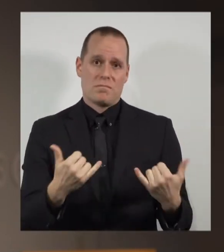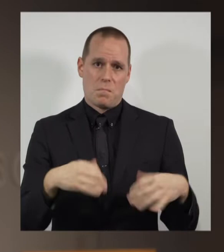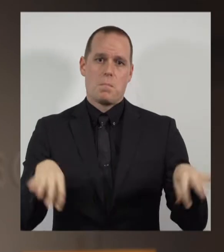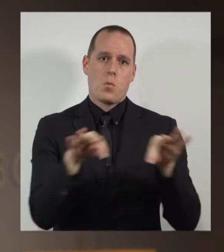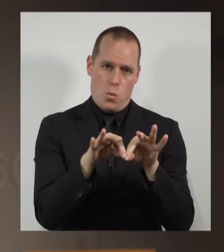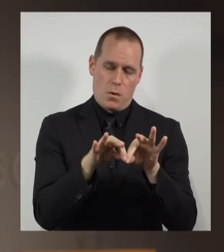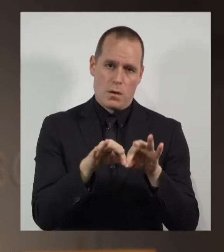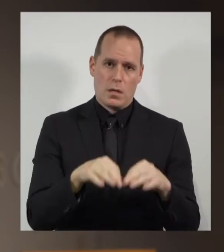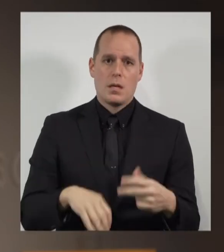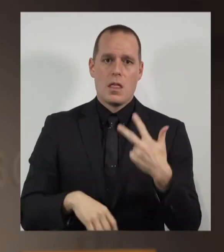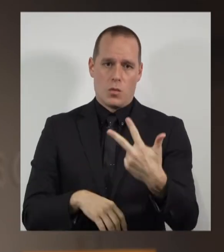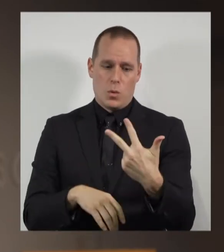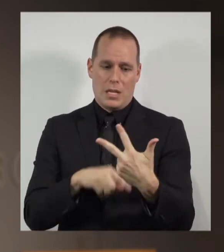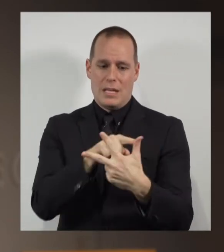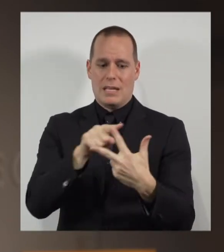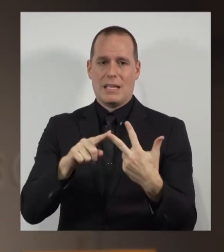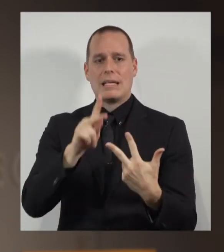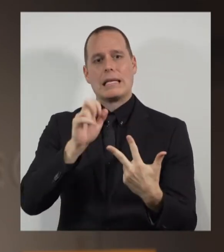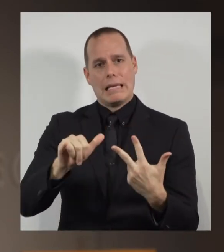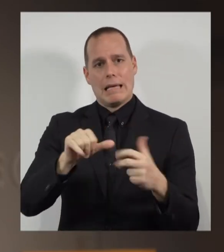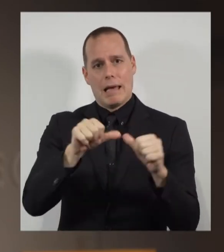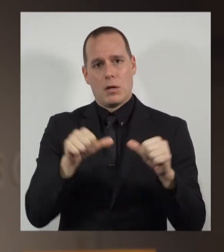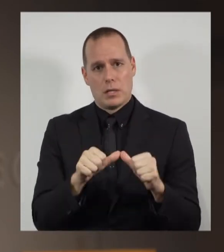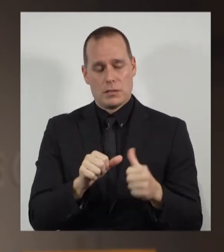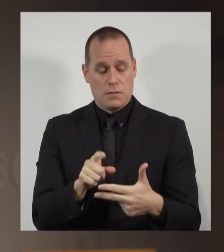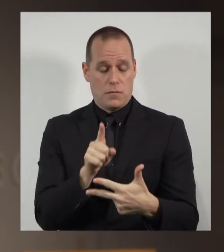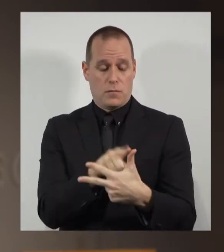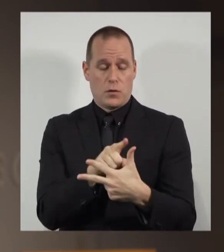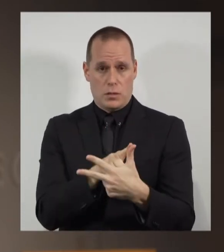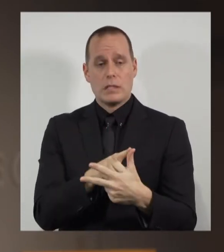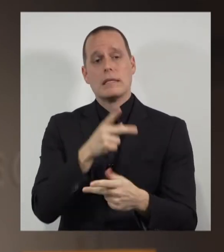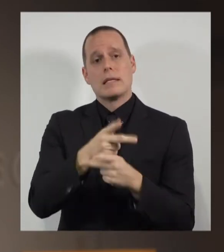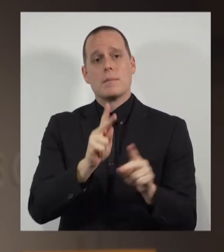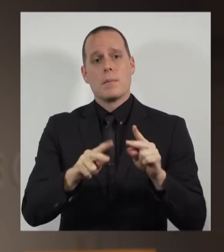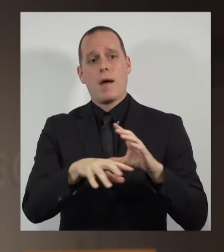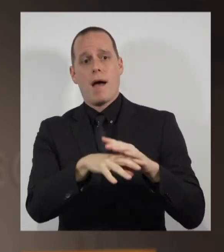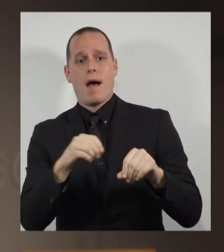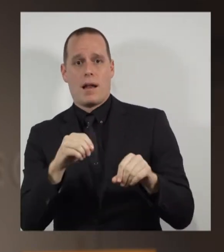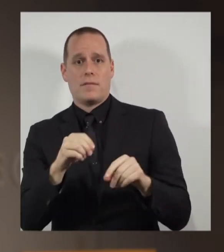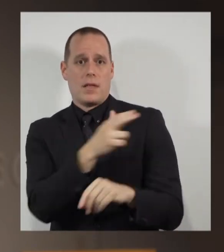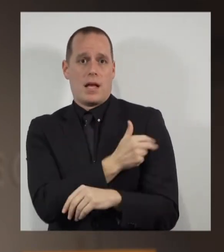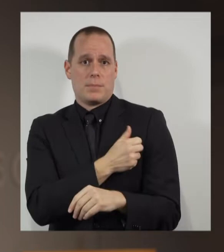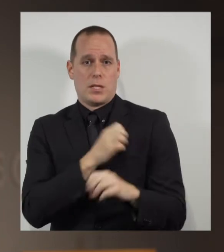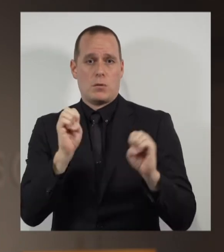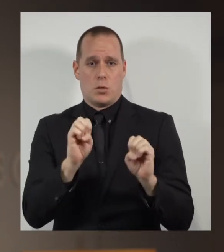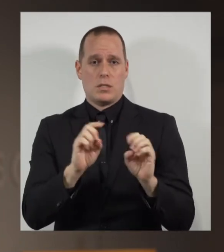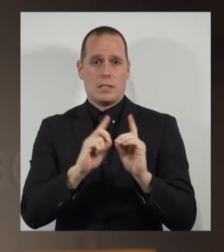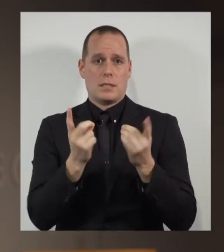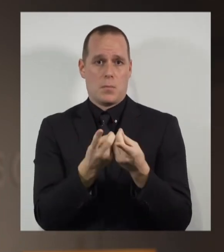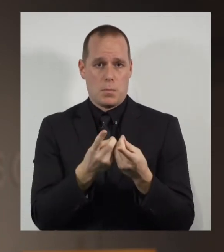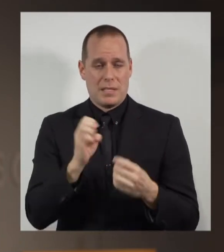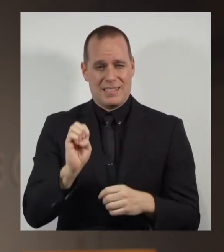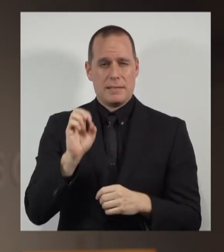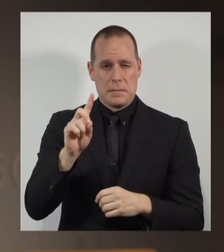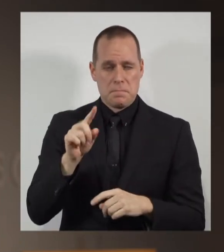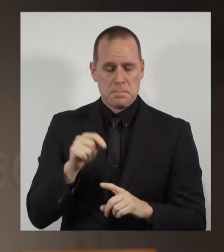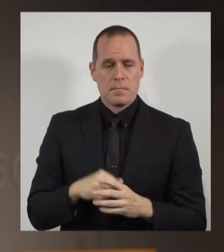important right now in three key areas: First: Keeping people out of hospital emergency departments.